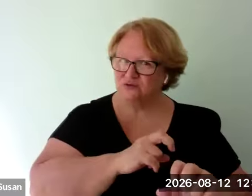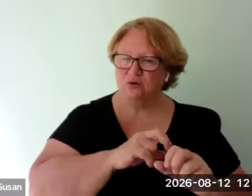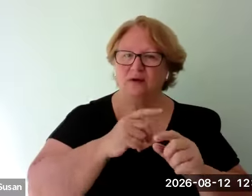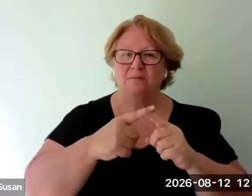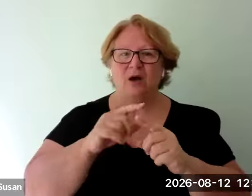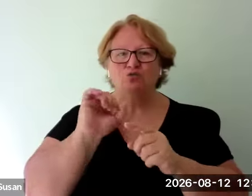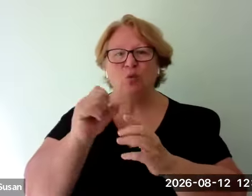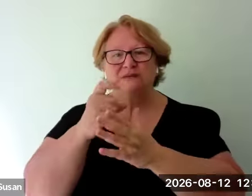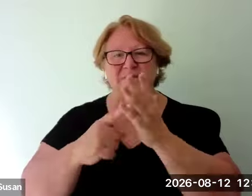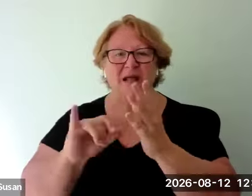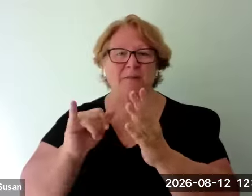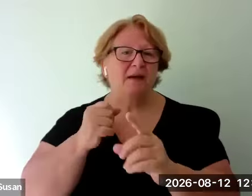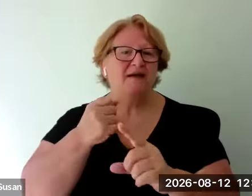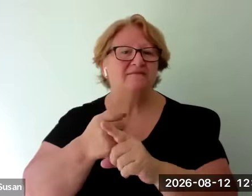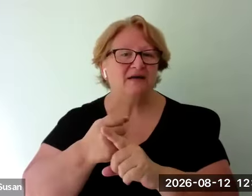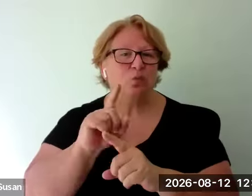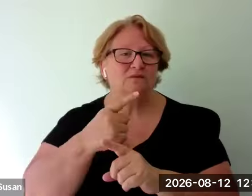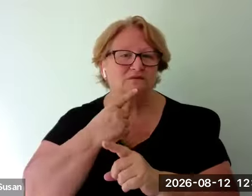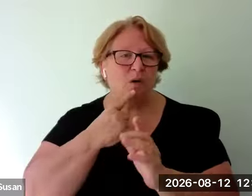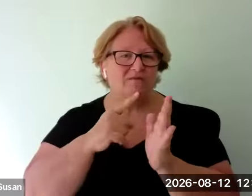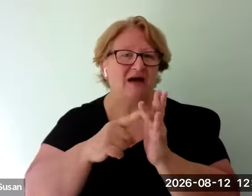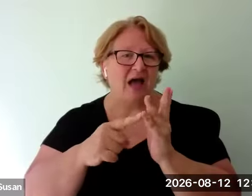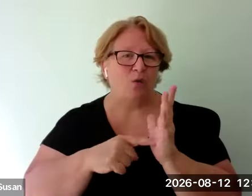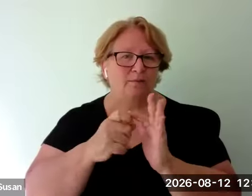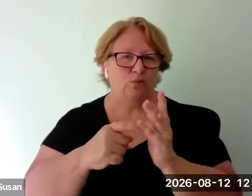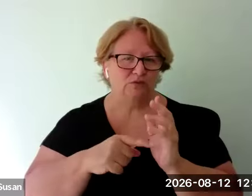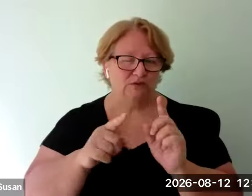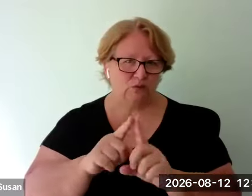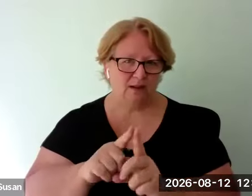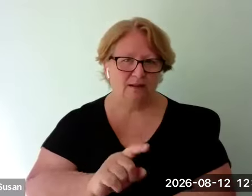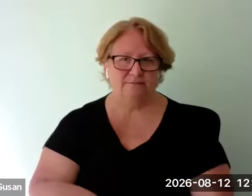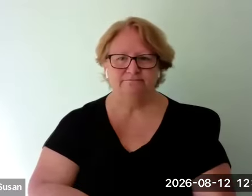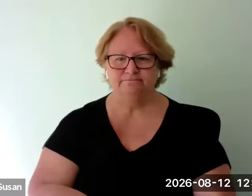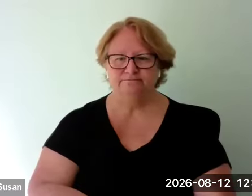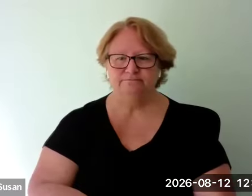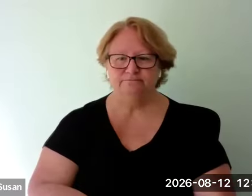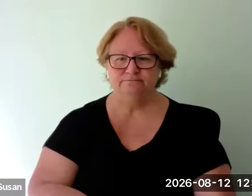contributions. So outputs look different for different researchers and disability may affect the type and number or